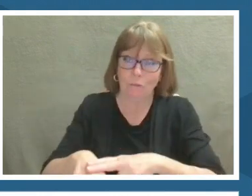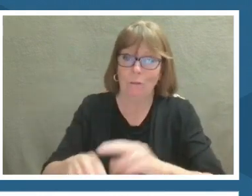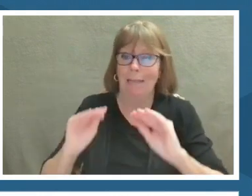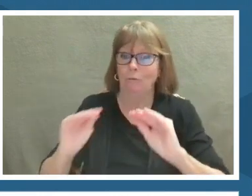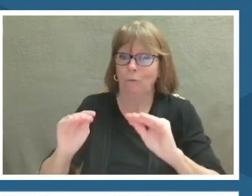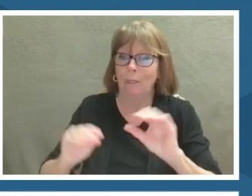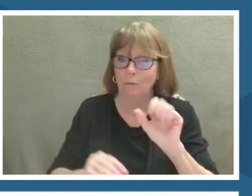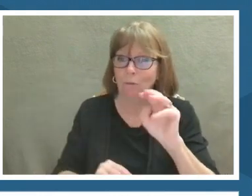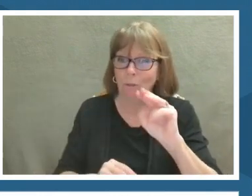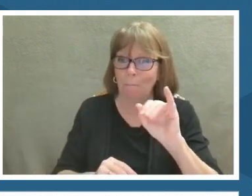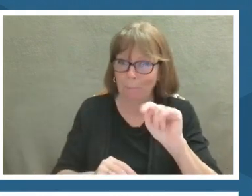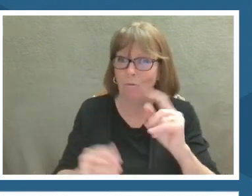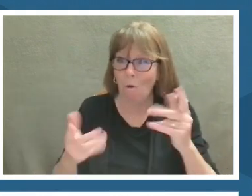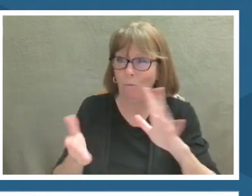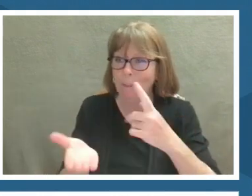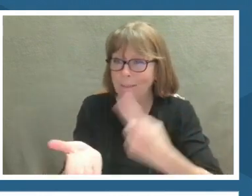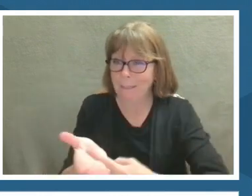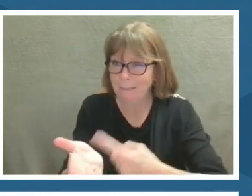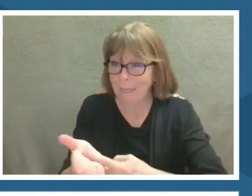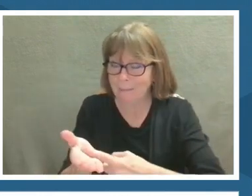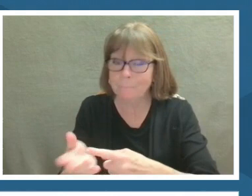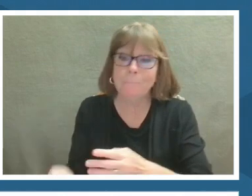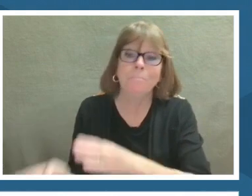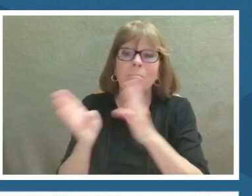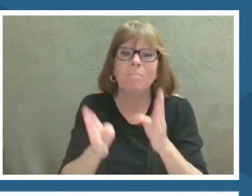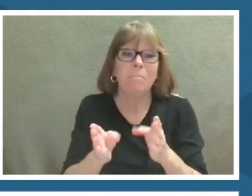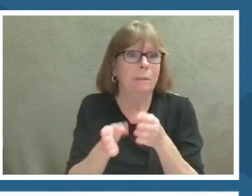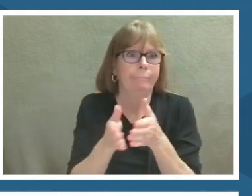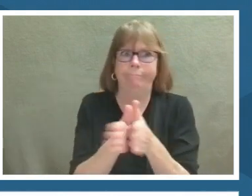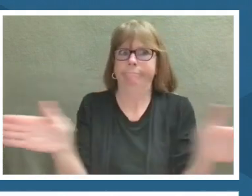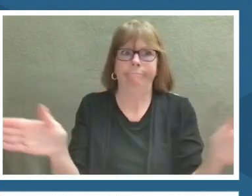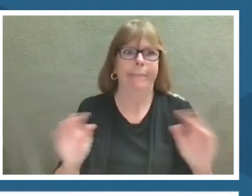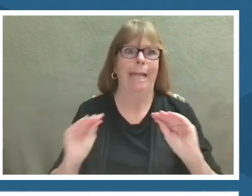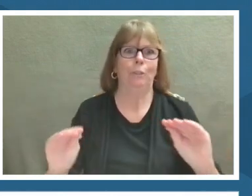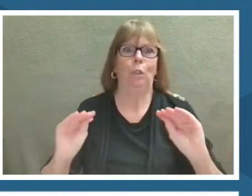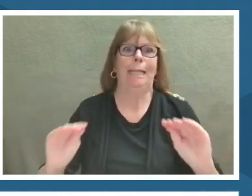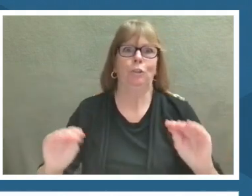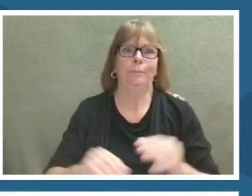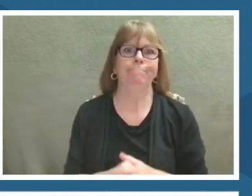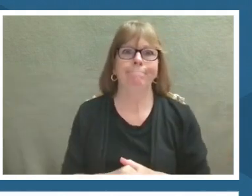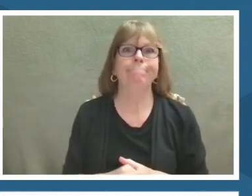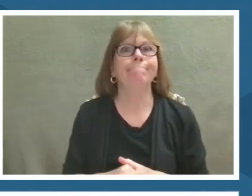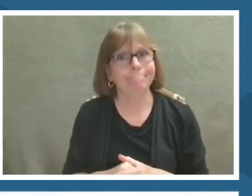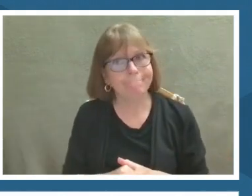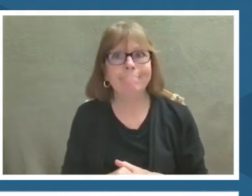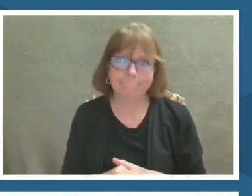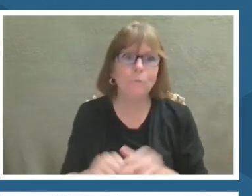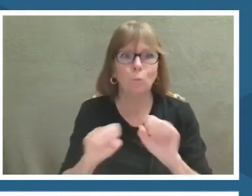others wrote just education in general